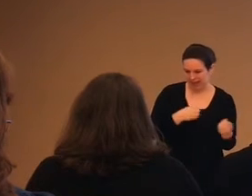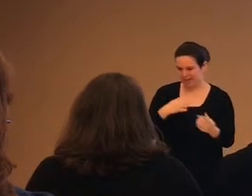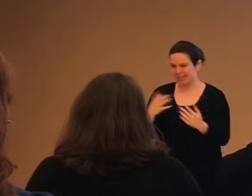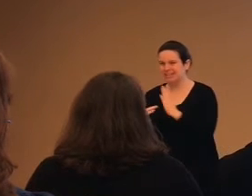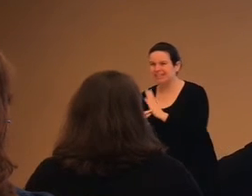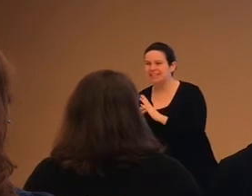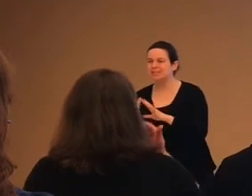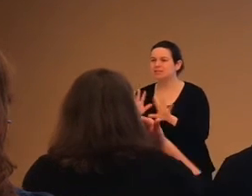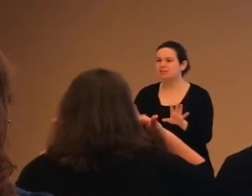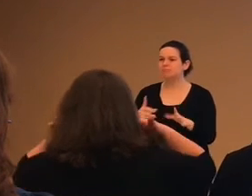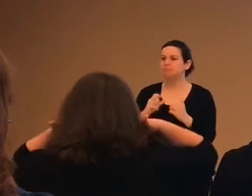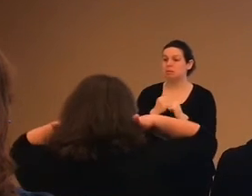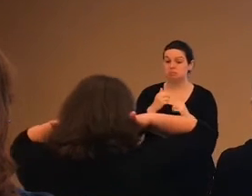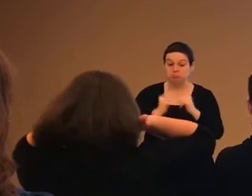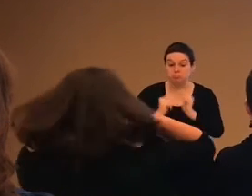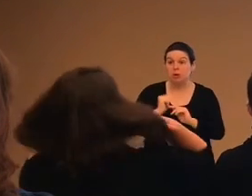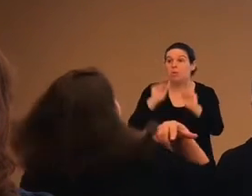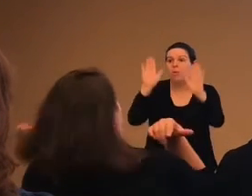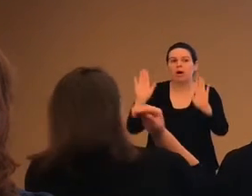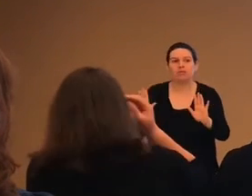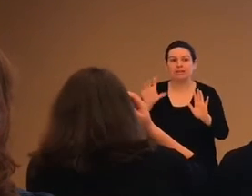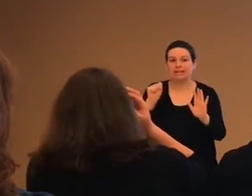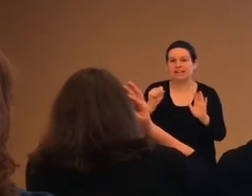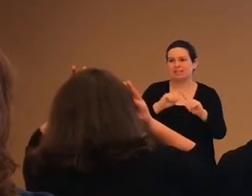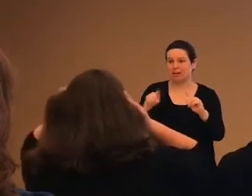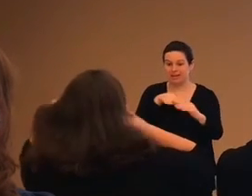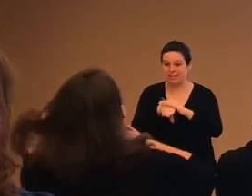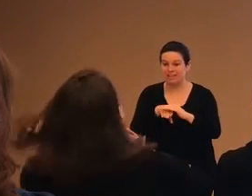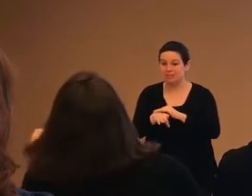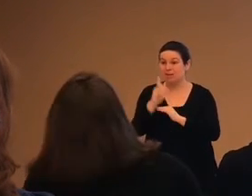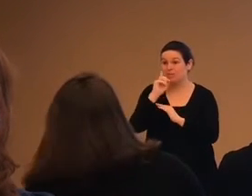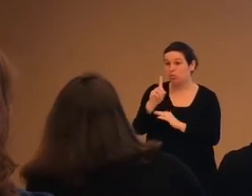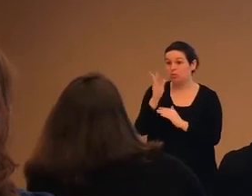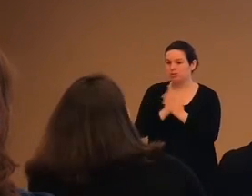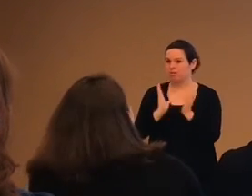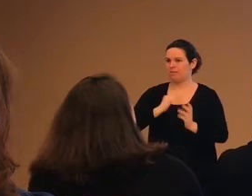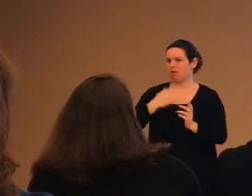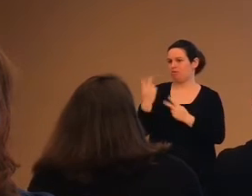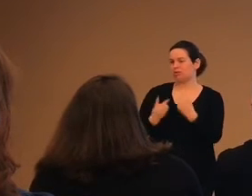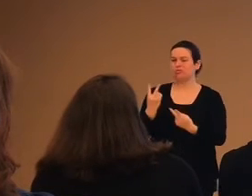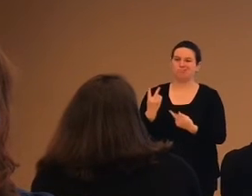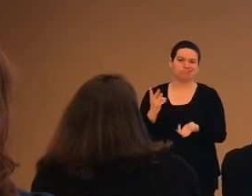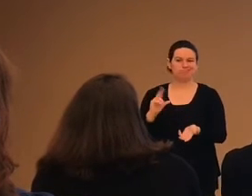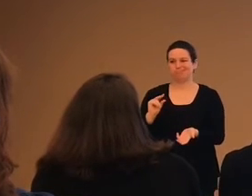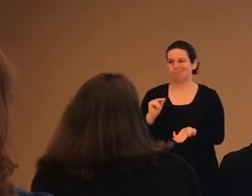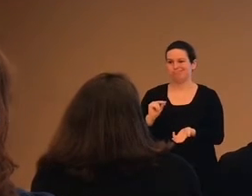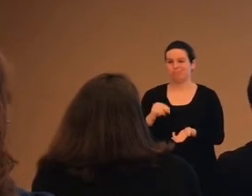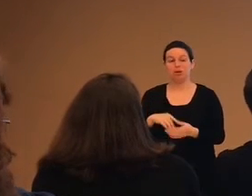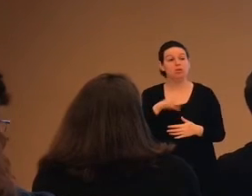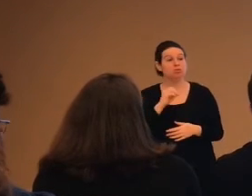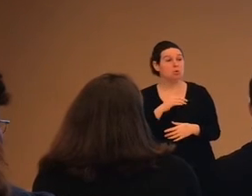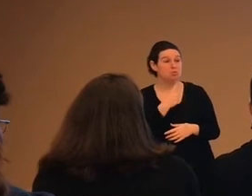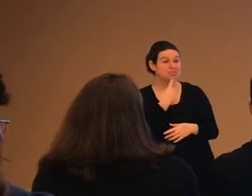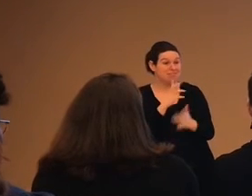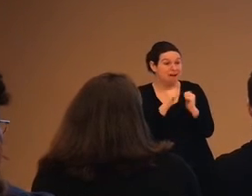Build something absolutely fabulous, but it's not going to help the accessibility for some of our visitors So we say how do we do this then?